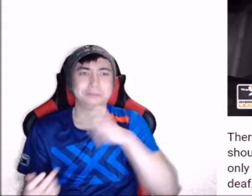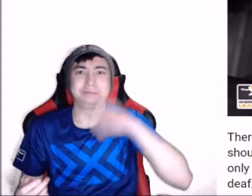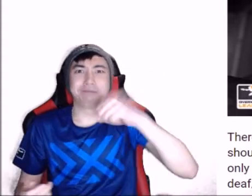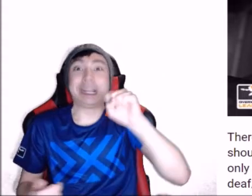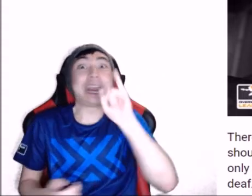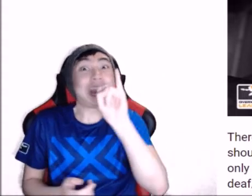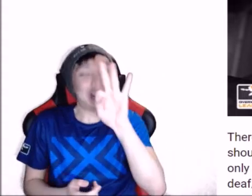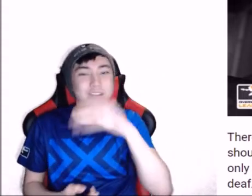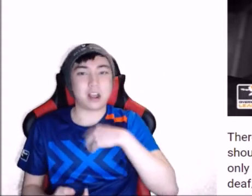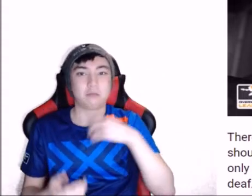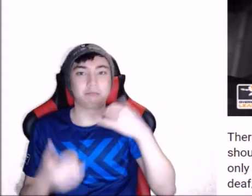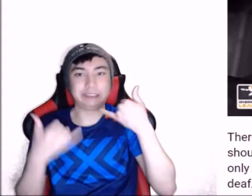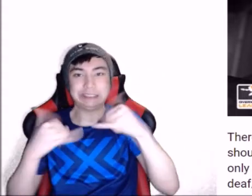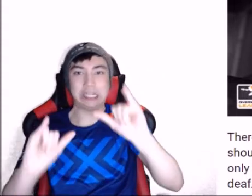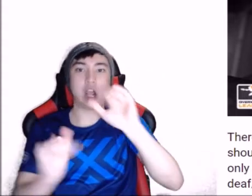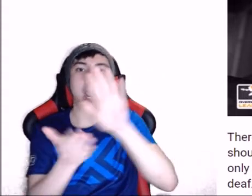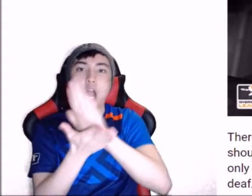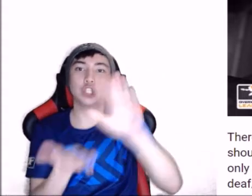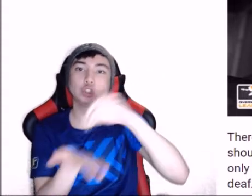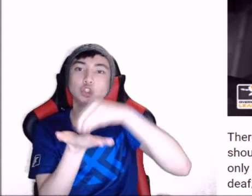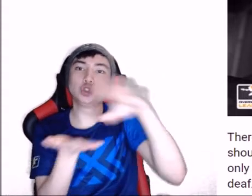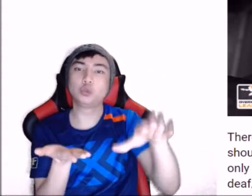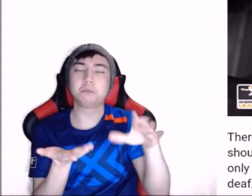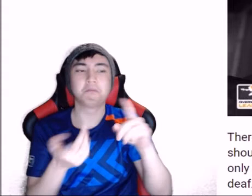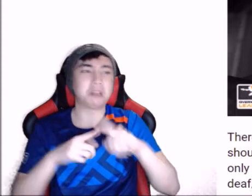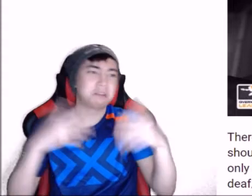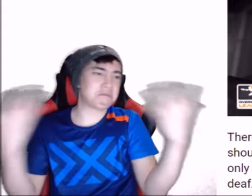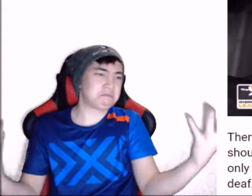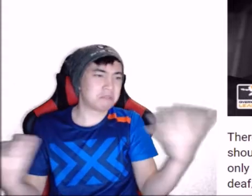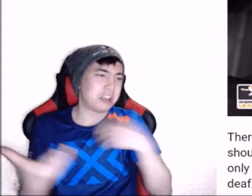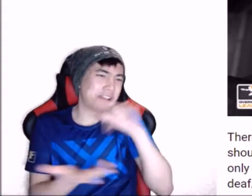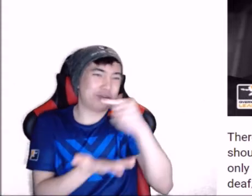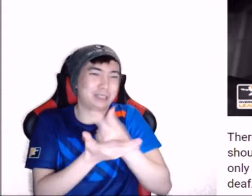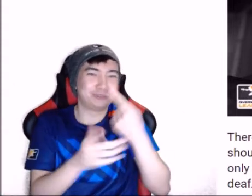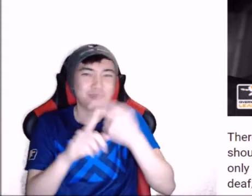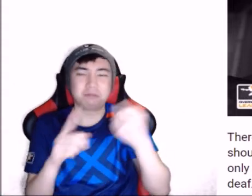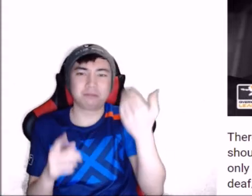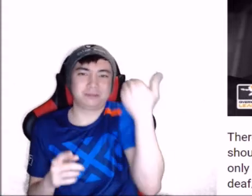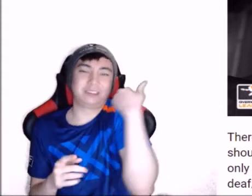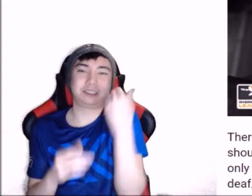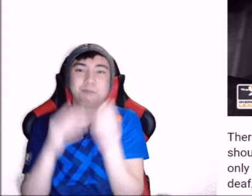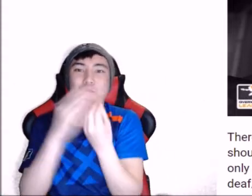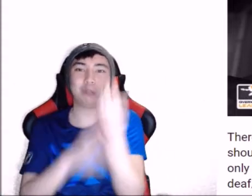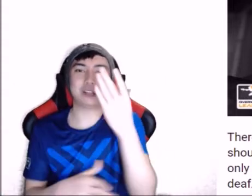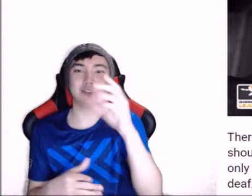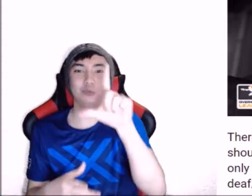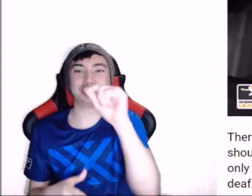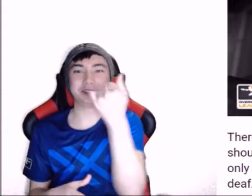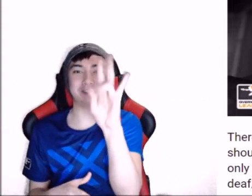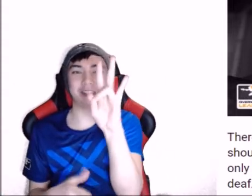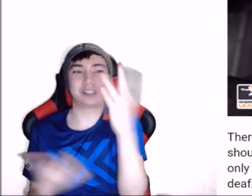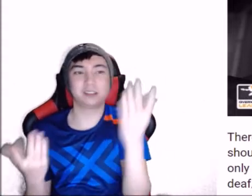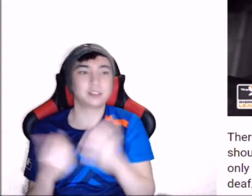Yeah, I would want to practice with them if I was still a college student. I graduated from college in Spring 2017